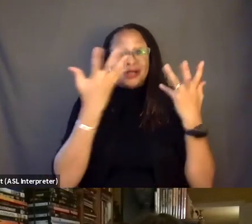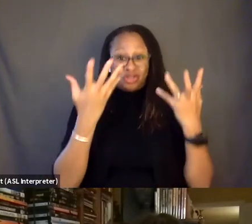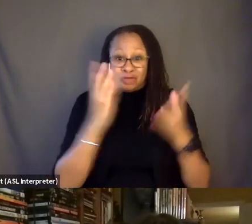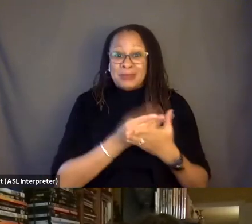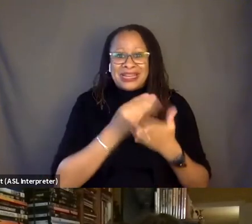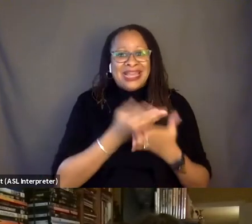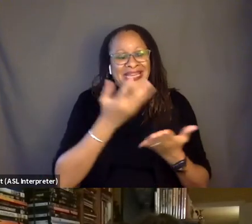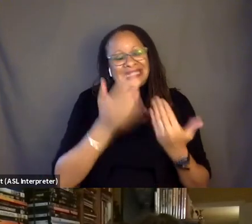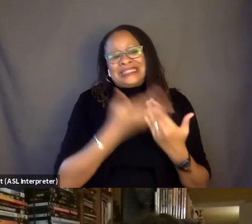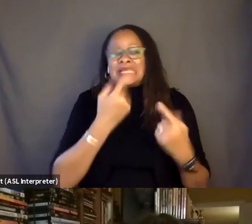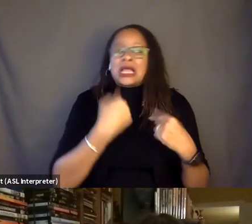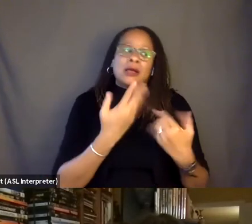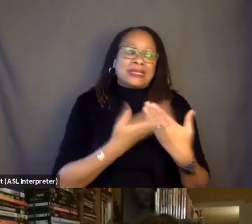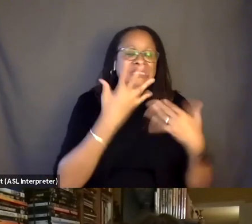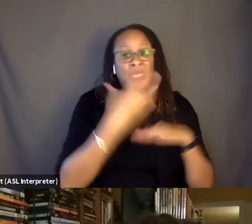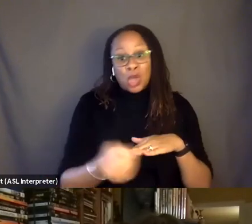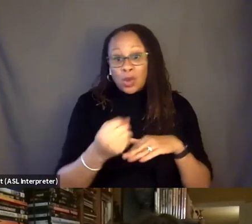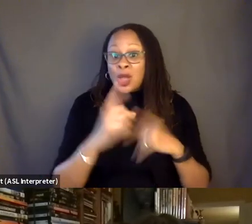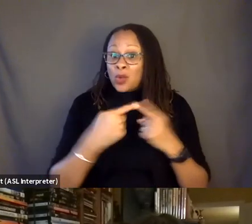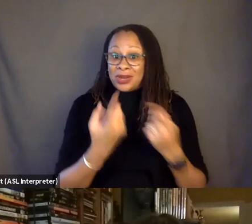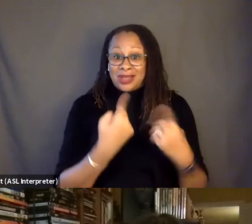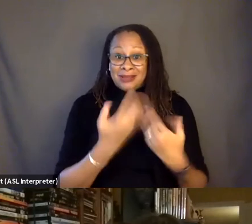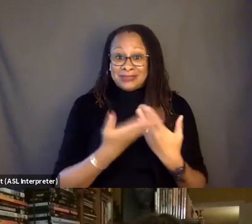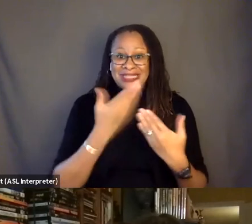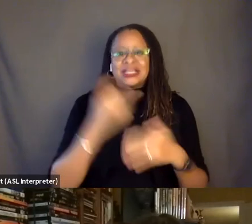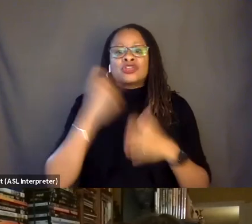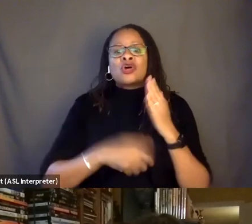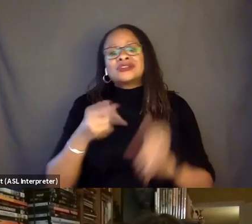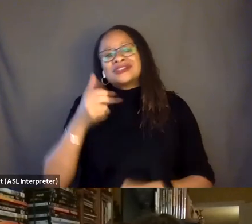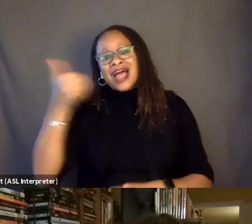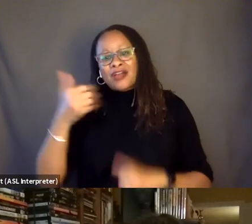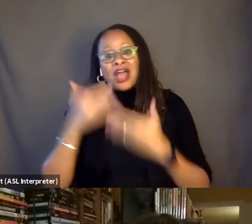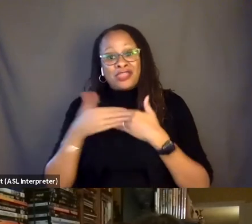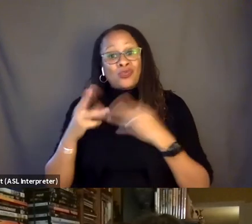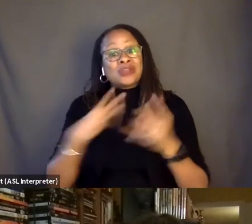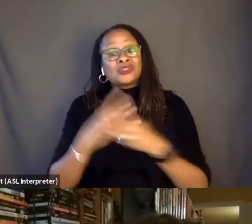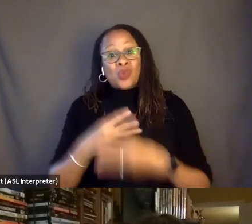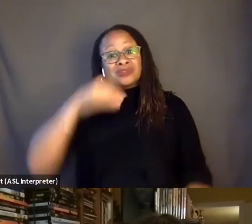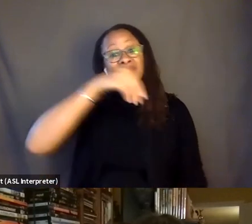Well, when it comes easily, the costs are higher. And the rest of the world is paying the price of that.